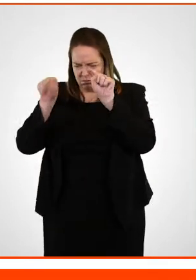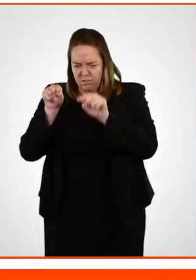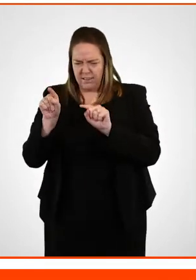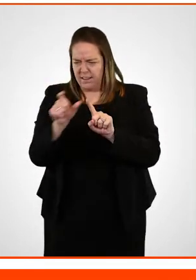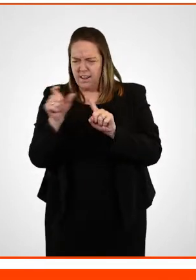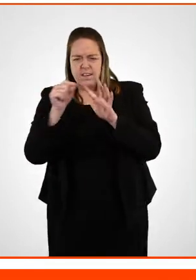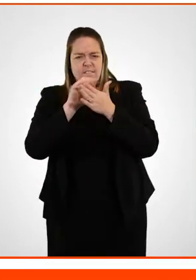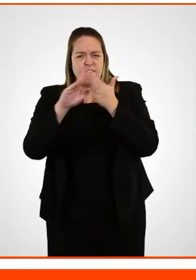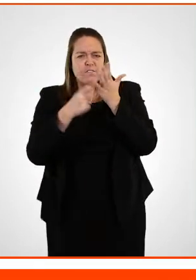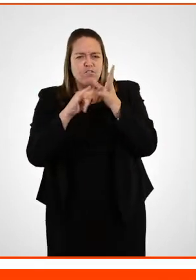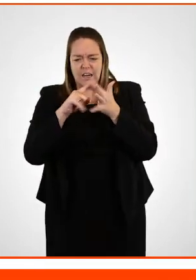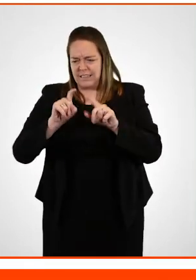what is this sentence.